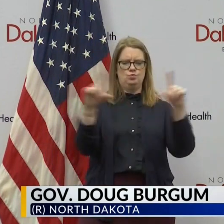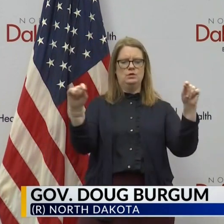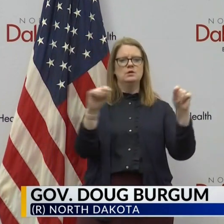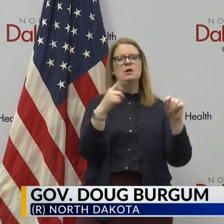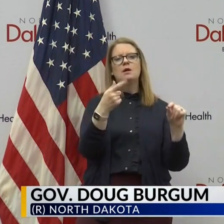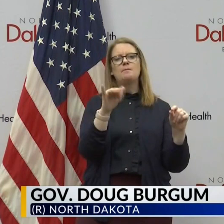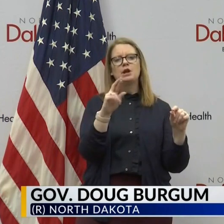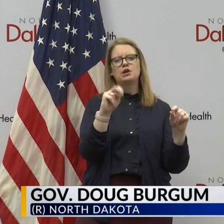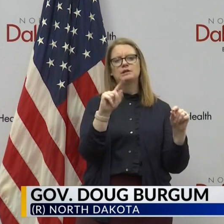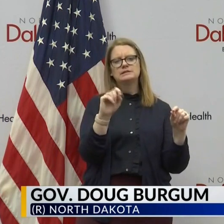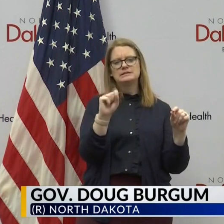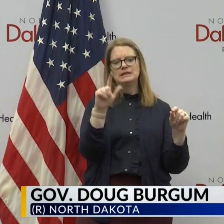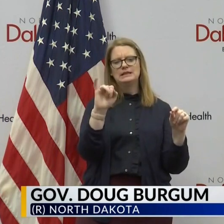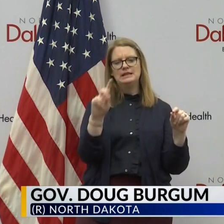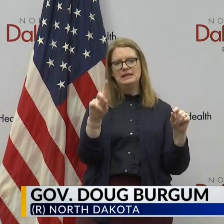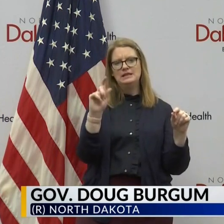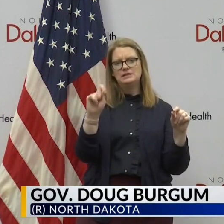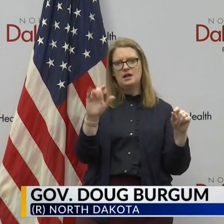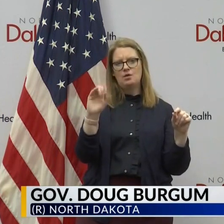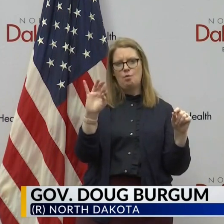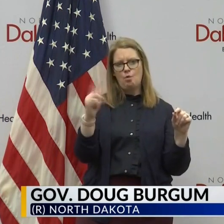ALERTS, ART PROJECTS OR A VIDEO